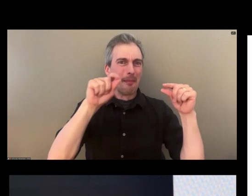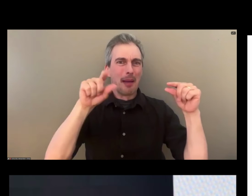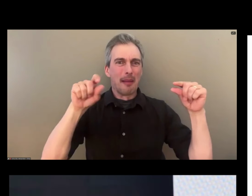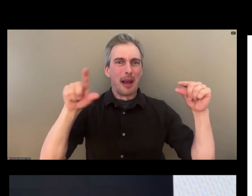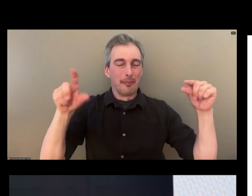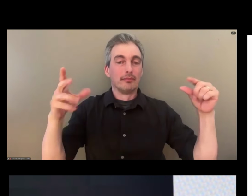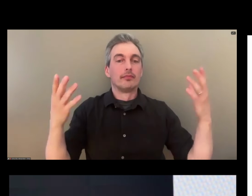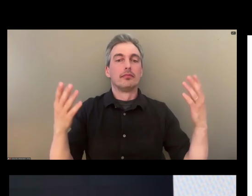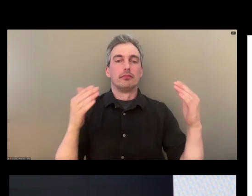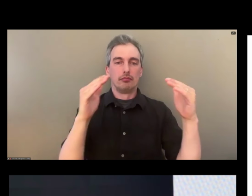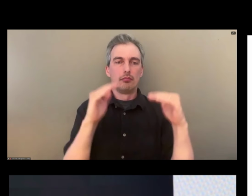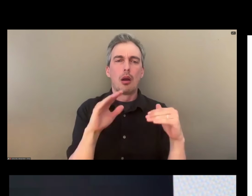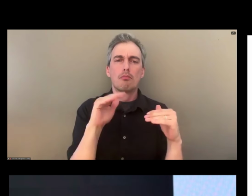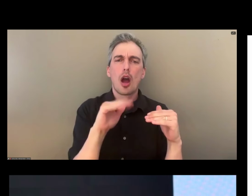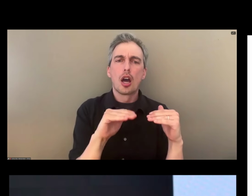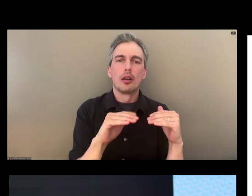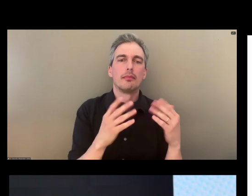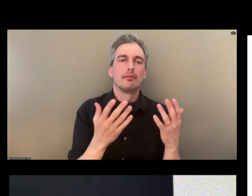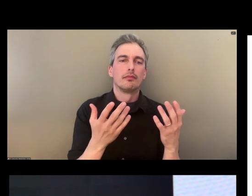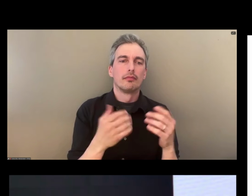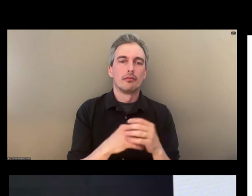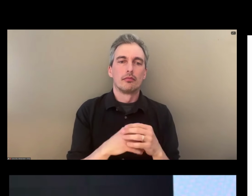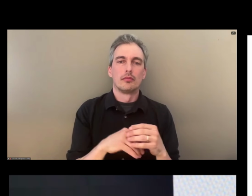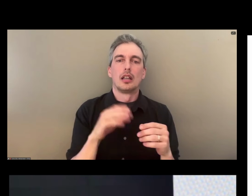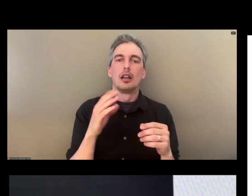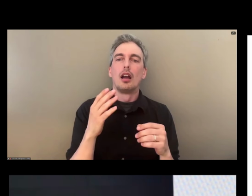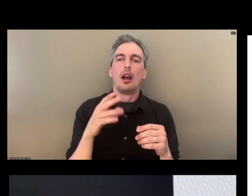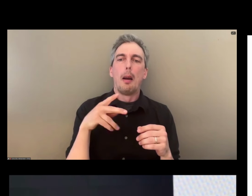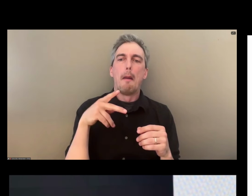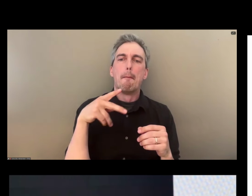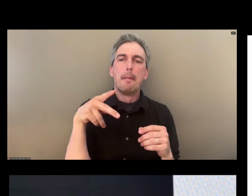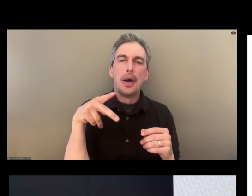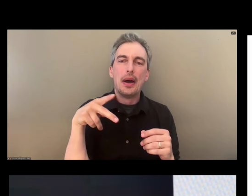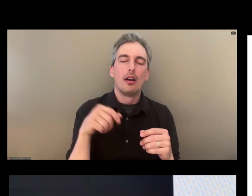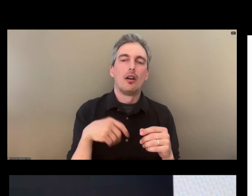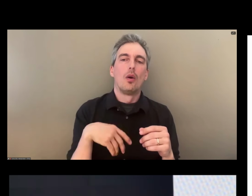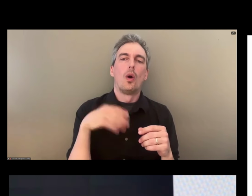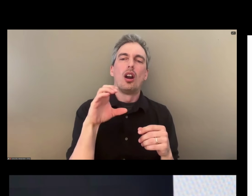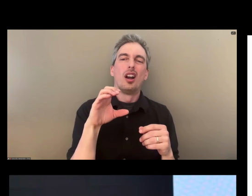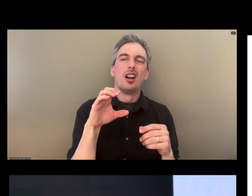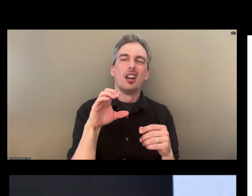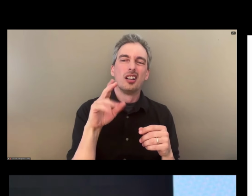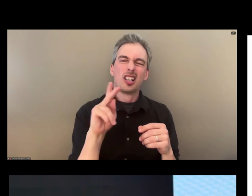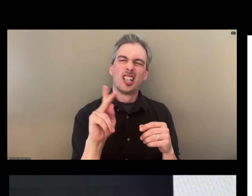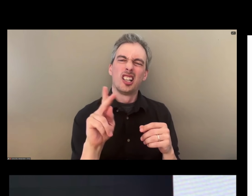sound, like a "p" or "t" sound, because you see that big spike at the start.